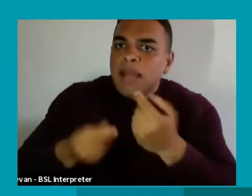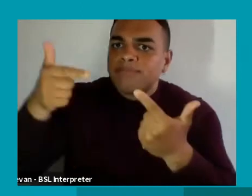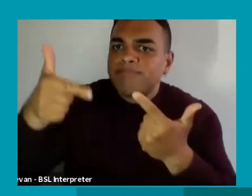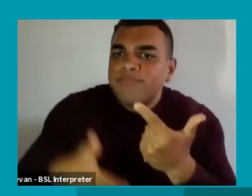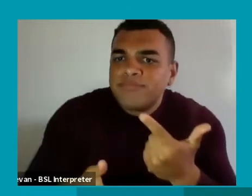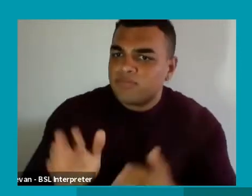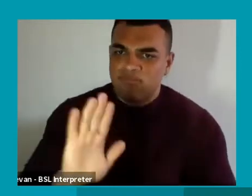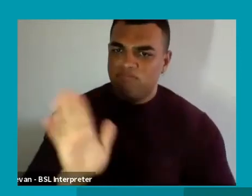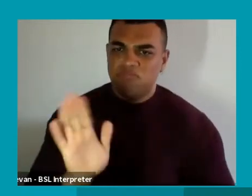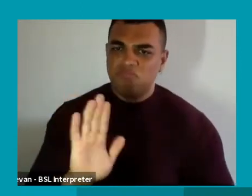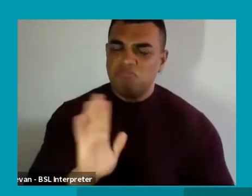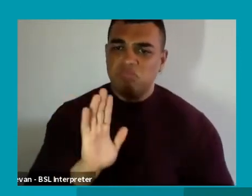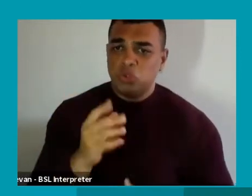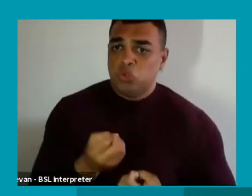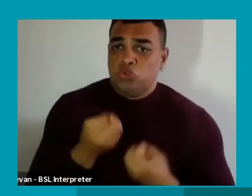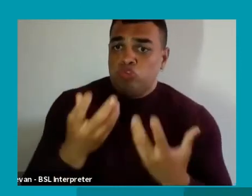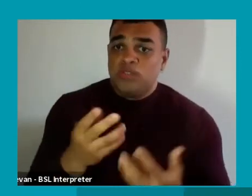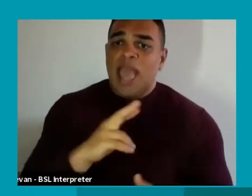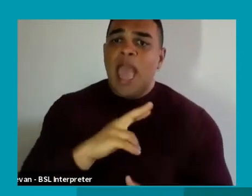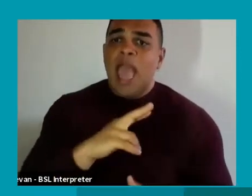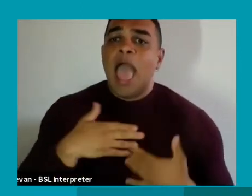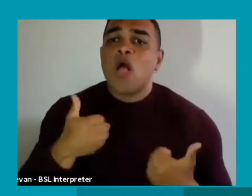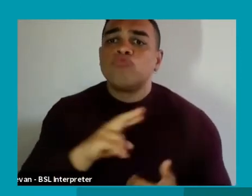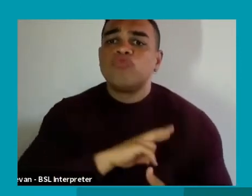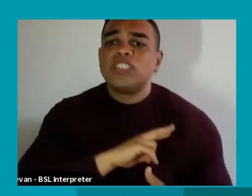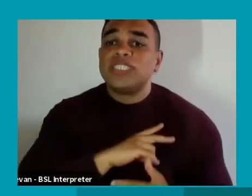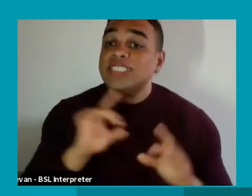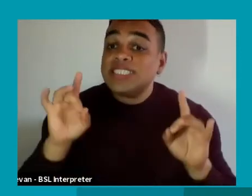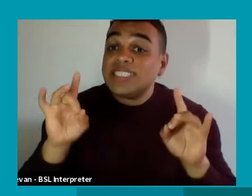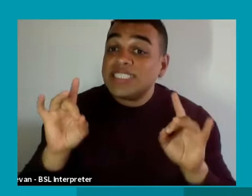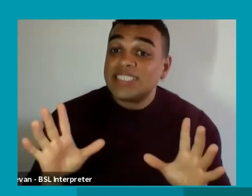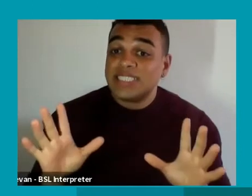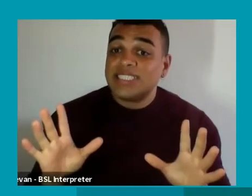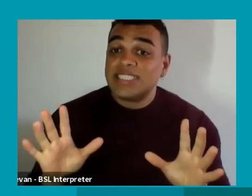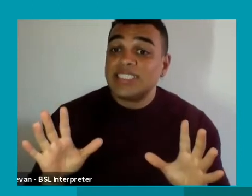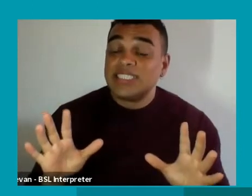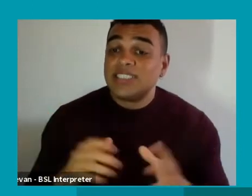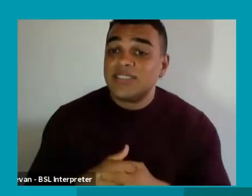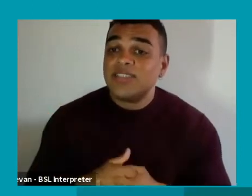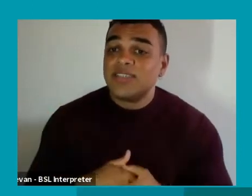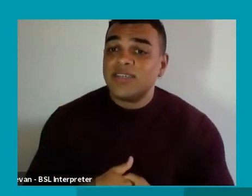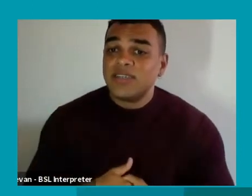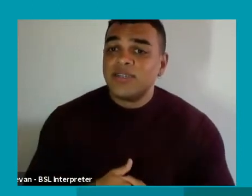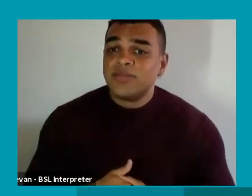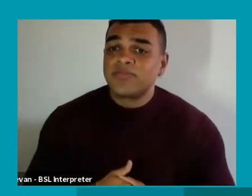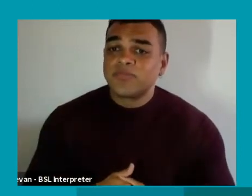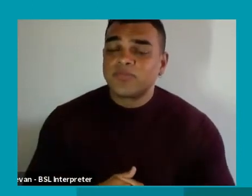there was stuff I was doing in that three years that I was well enough to do that I did for myself. So I was also writing. I was writing a novel,